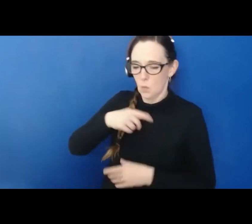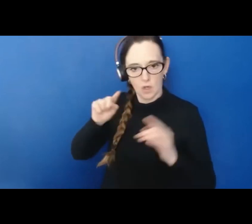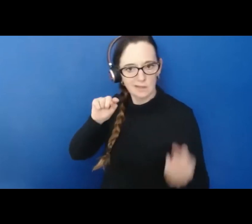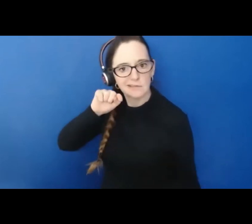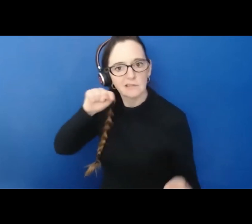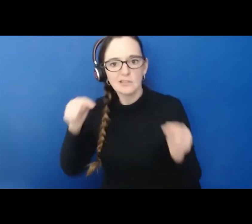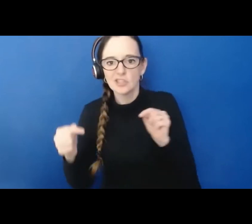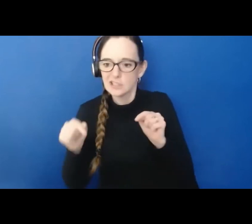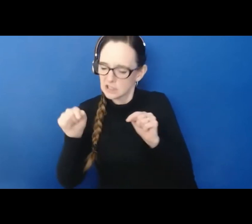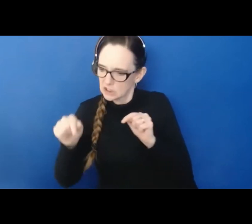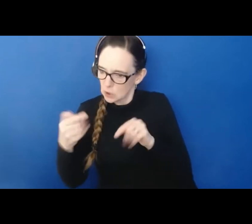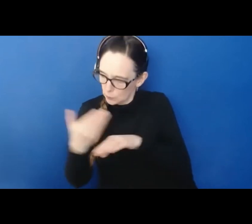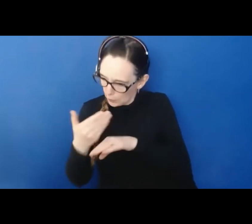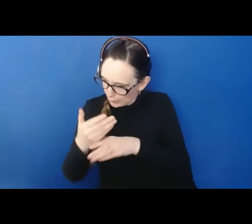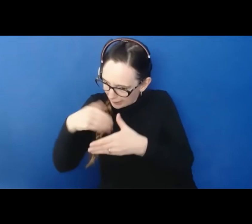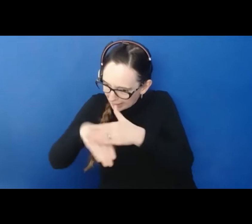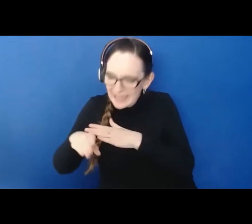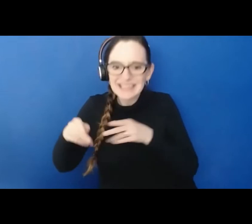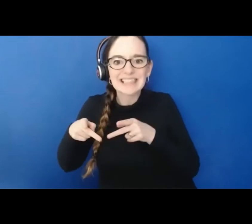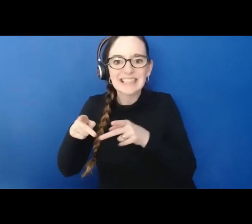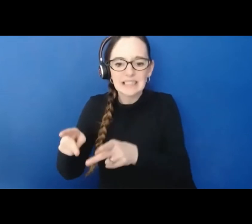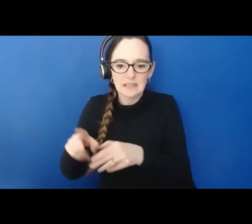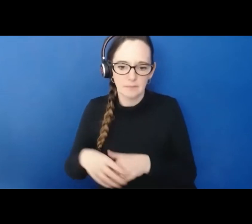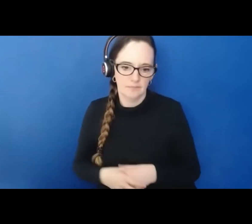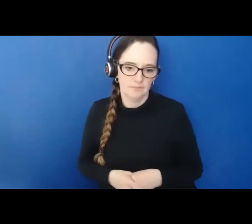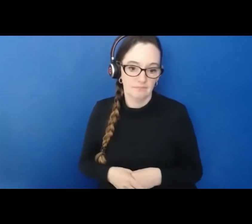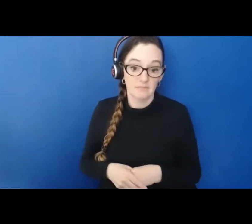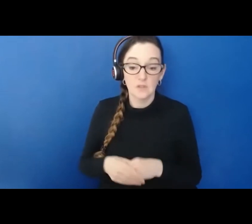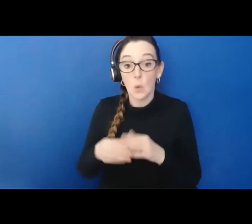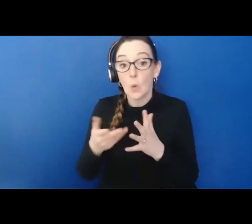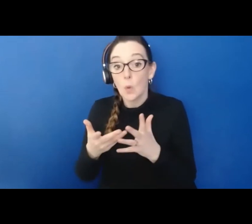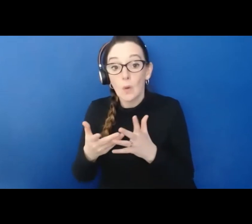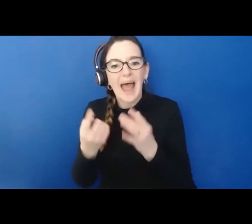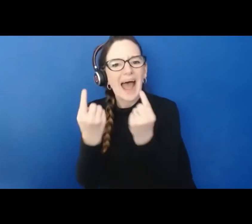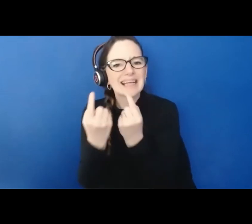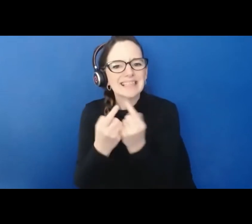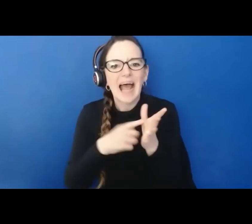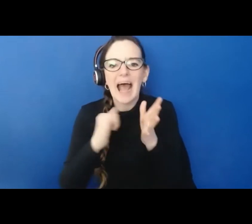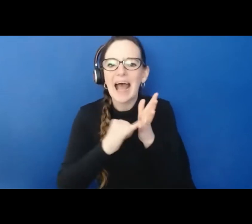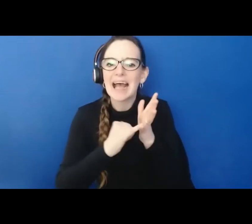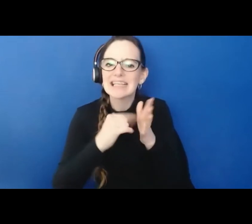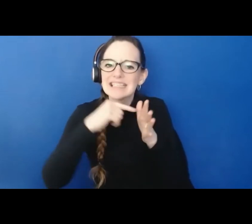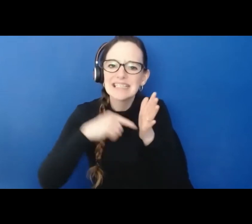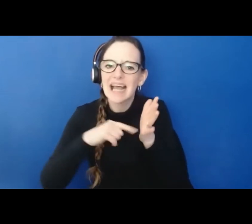The accesses can vary from monetary ones to also fundamental resources,